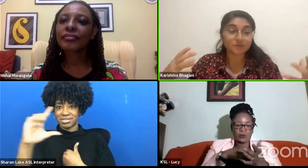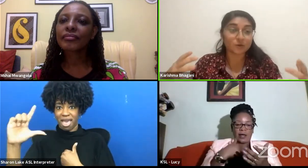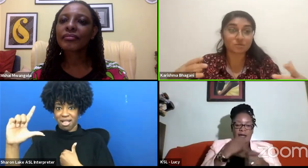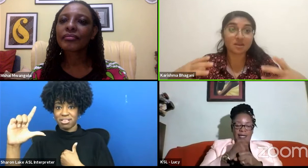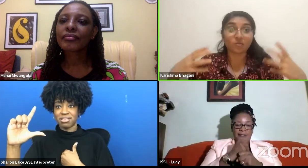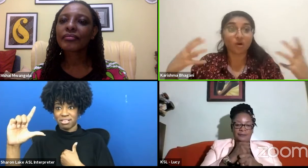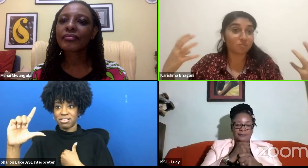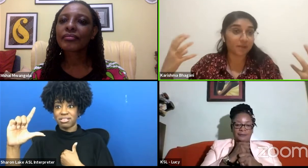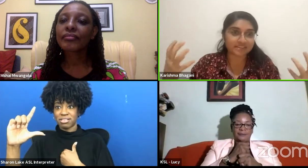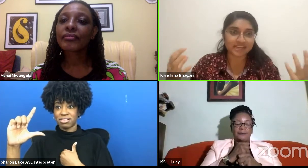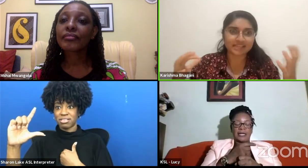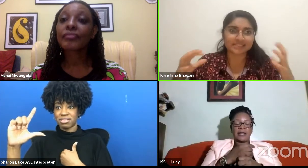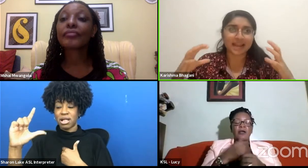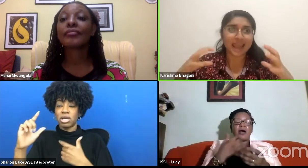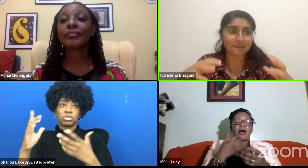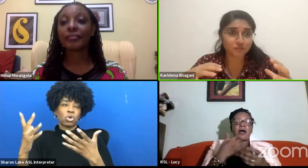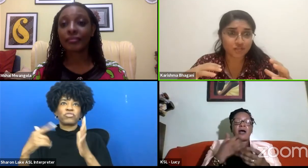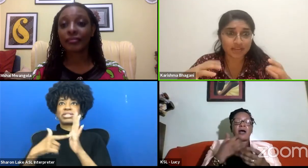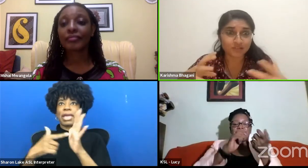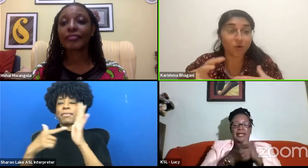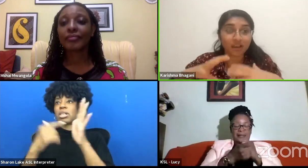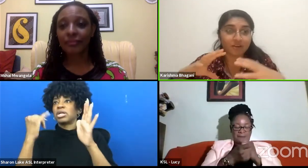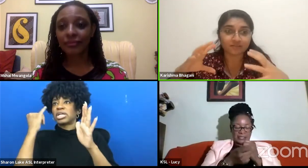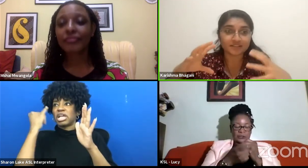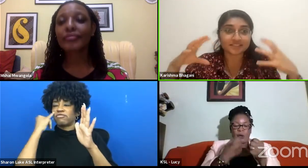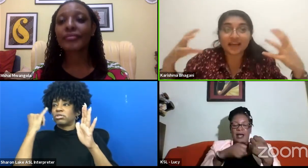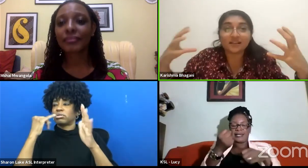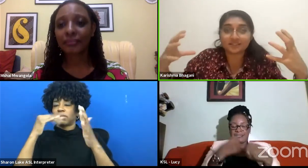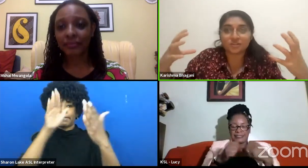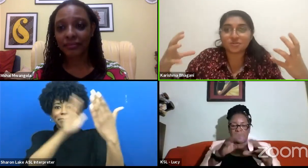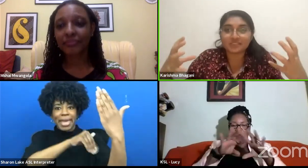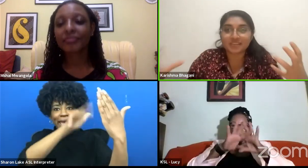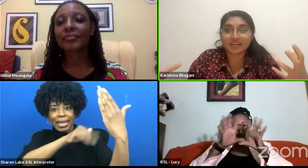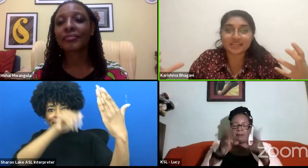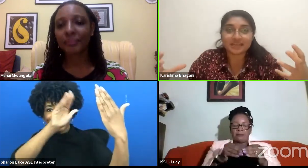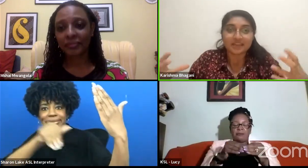so she made wall paintings and lampshades all out of these cells that she would study.